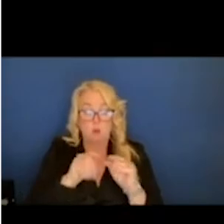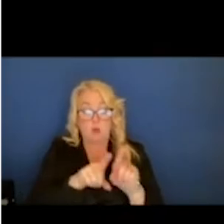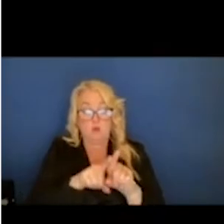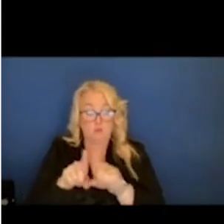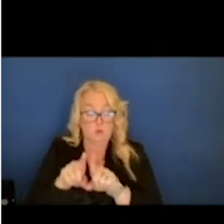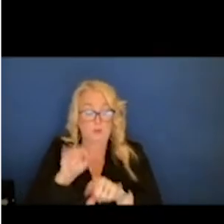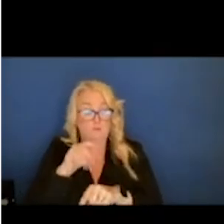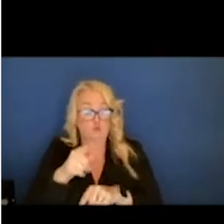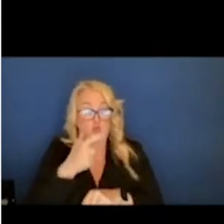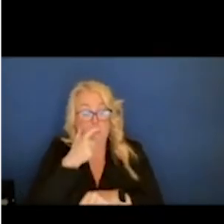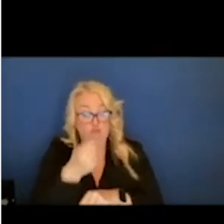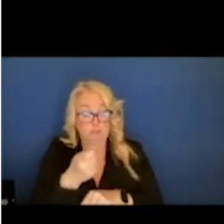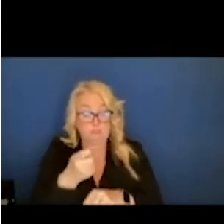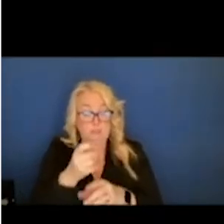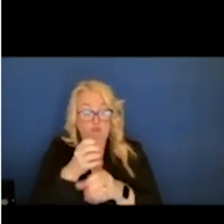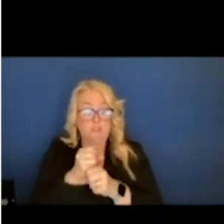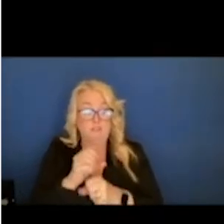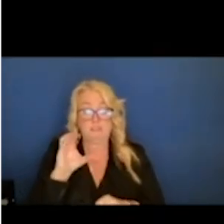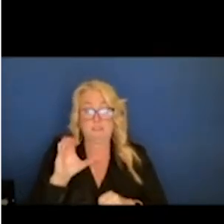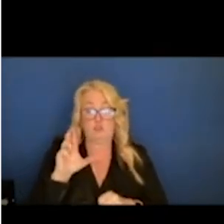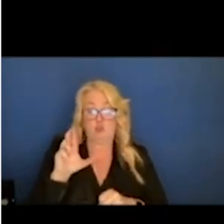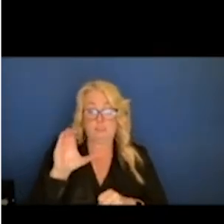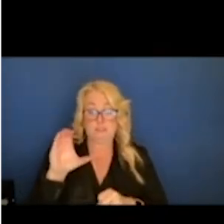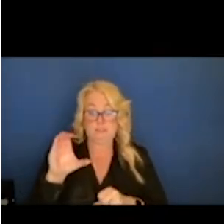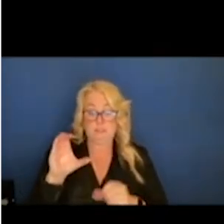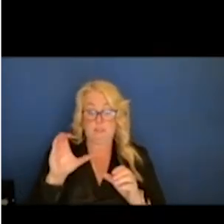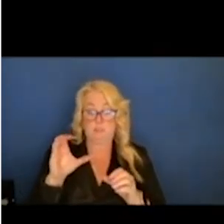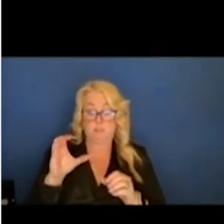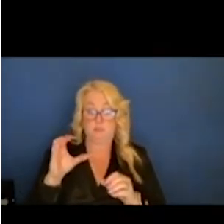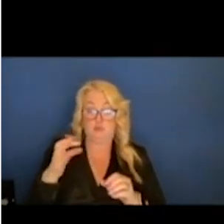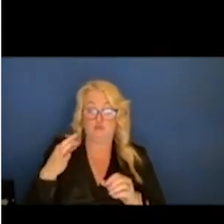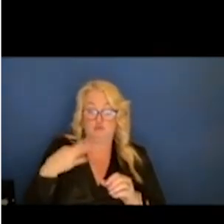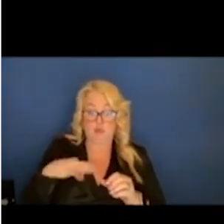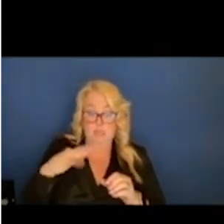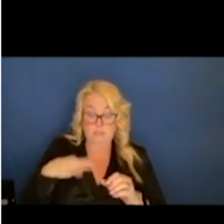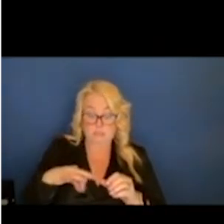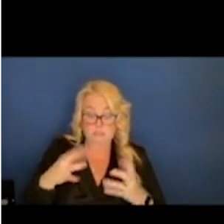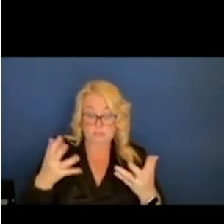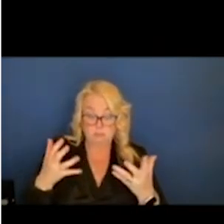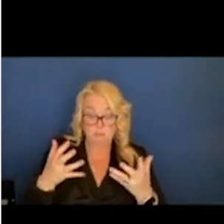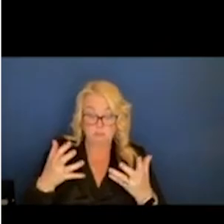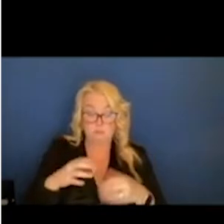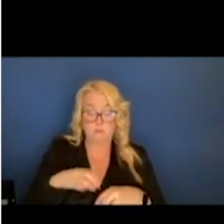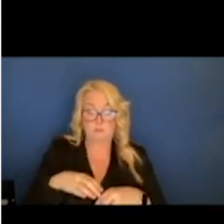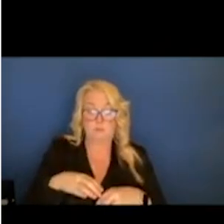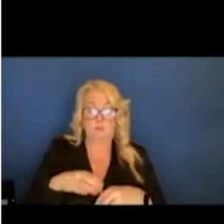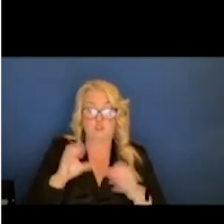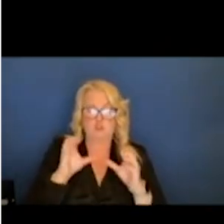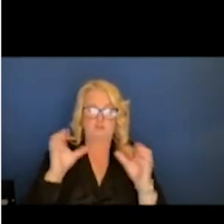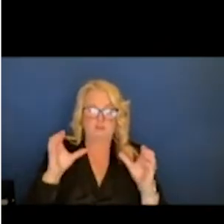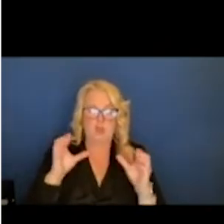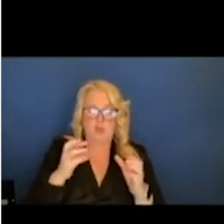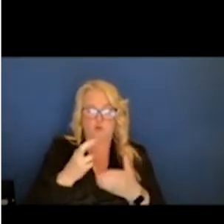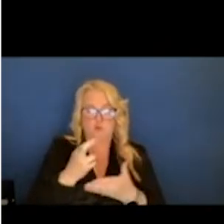And, for those of you interested in earning Certified Rehabilitation Counselors, or CRC,